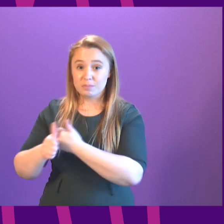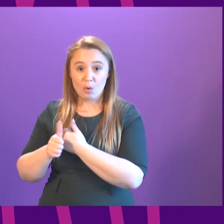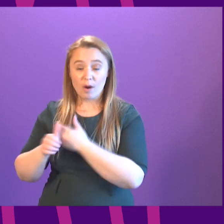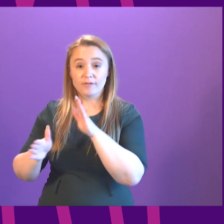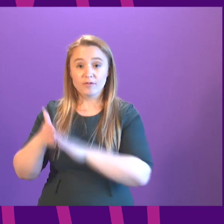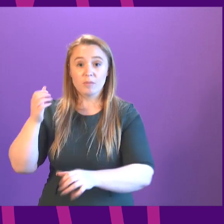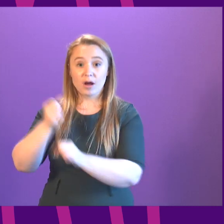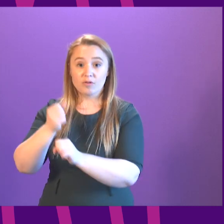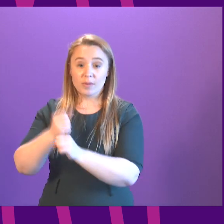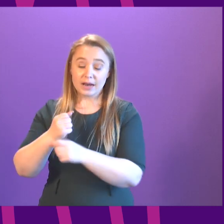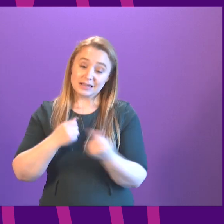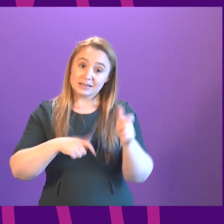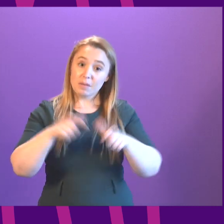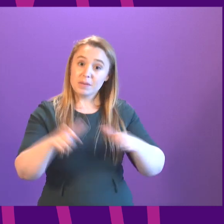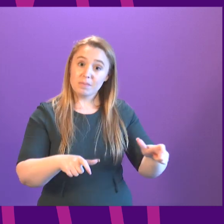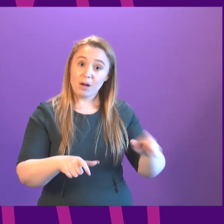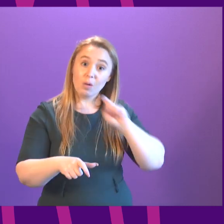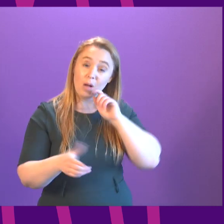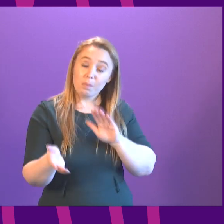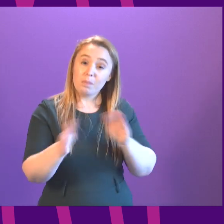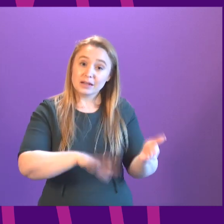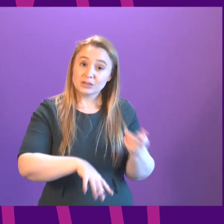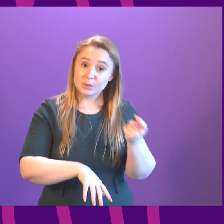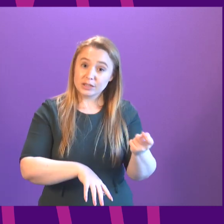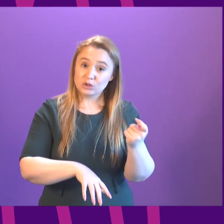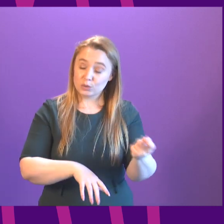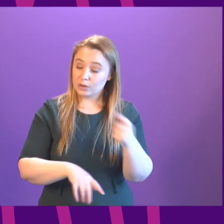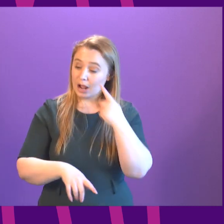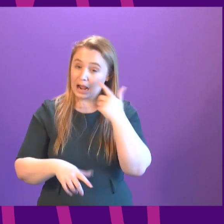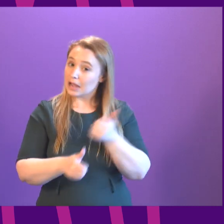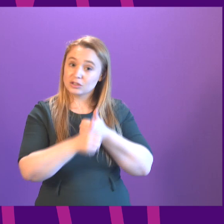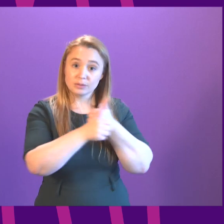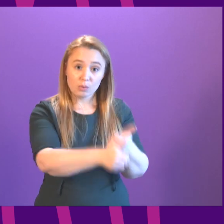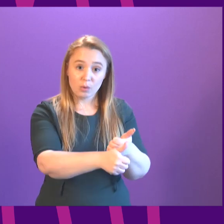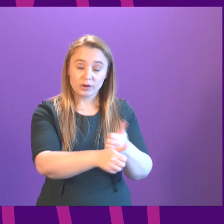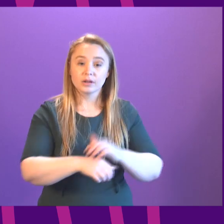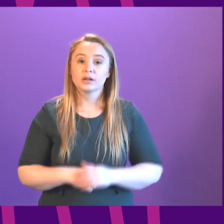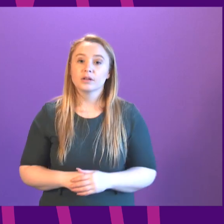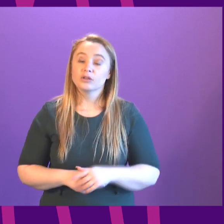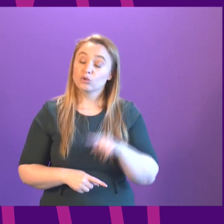nearing the end of life. The Scottish Conservatives agree with the Equality and Human Rights Commission